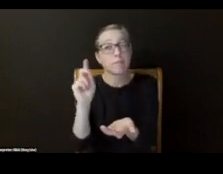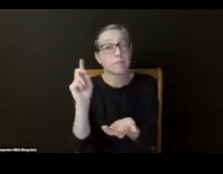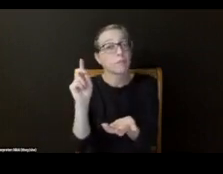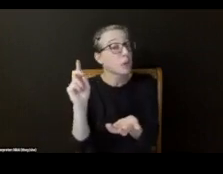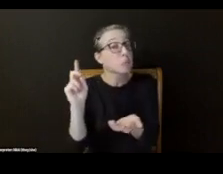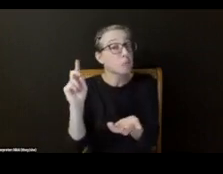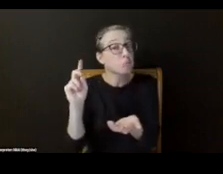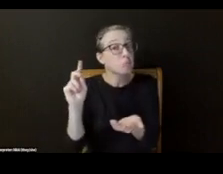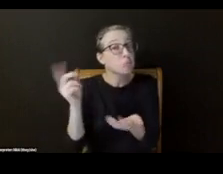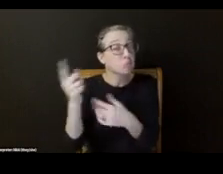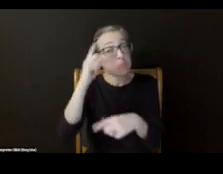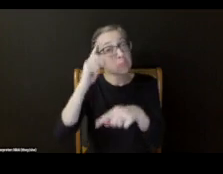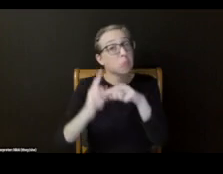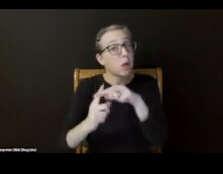and they actually wanted to learn from